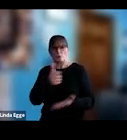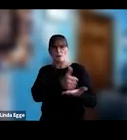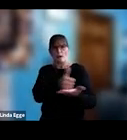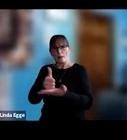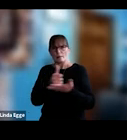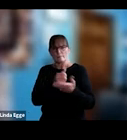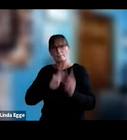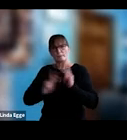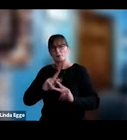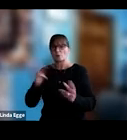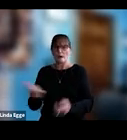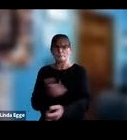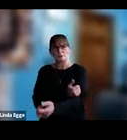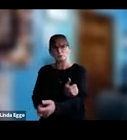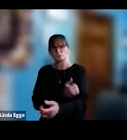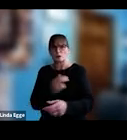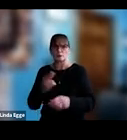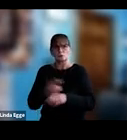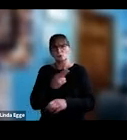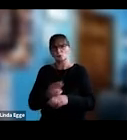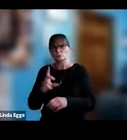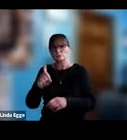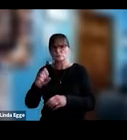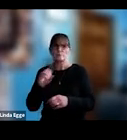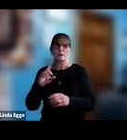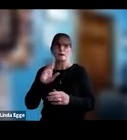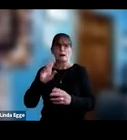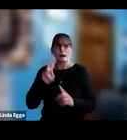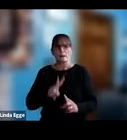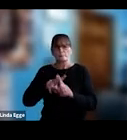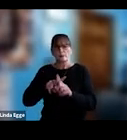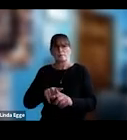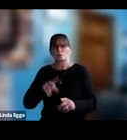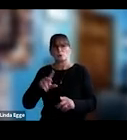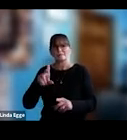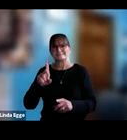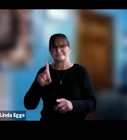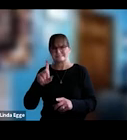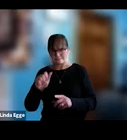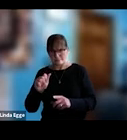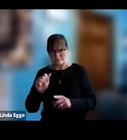who may have a substance use disorder applying for disability benefits is to understand that we can tell the story